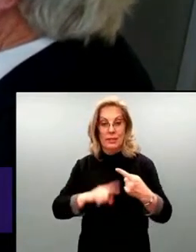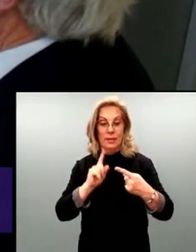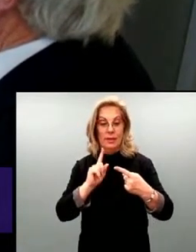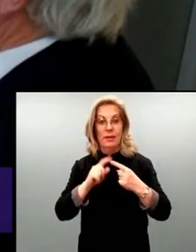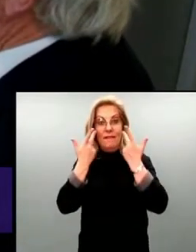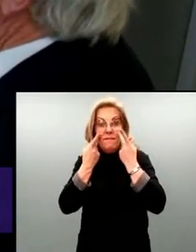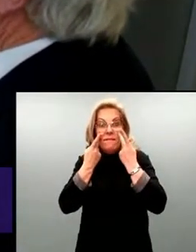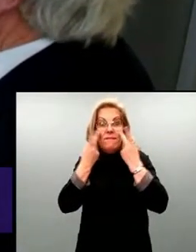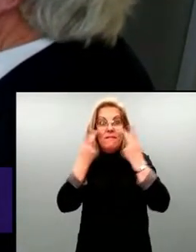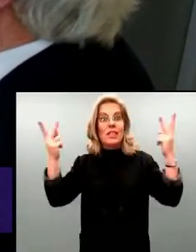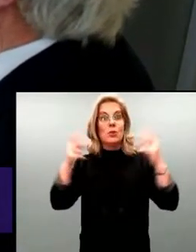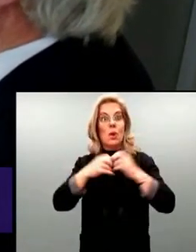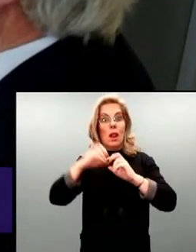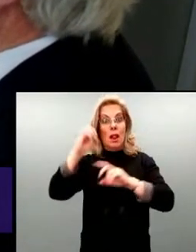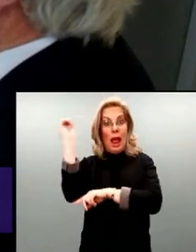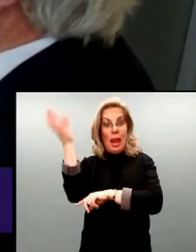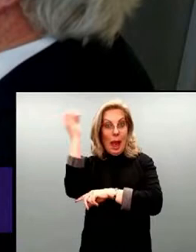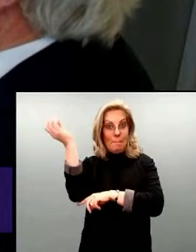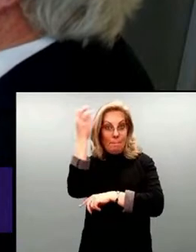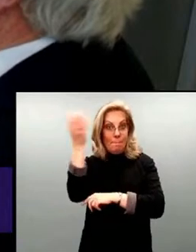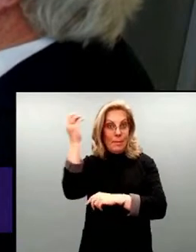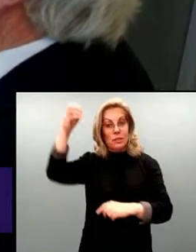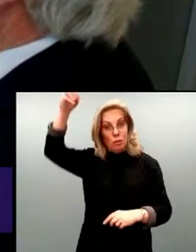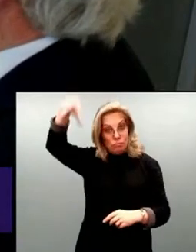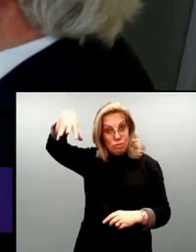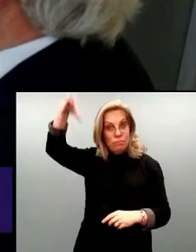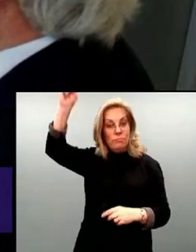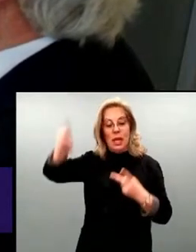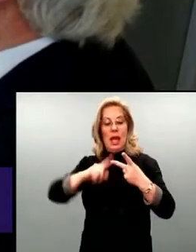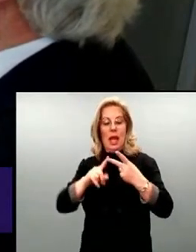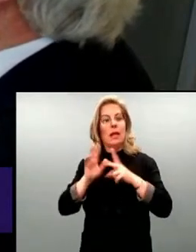sirens, and good lighting. Why are those so important?